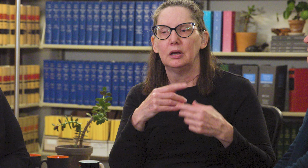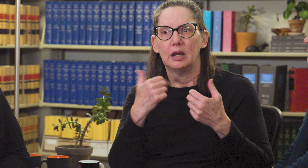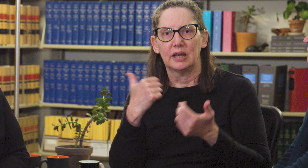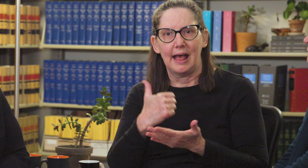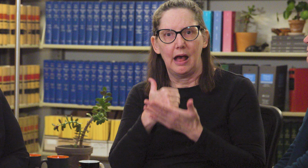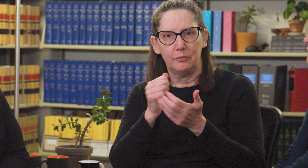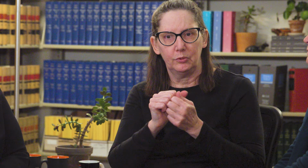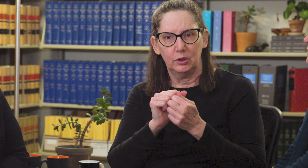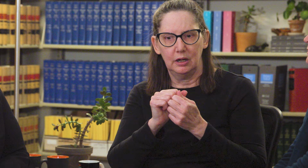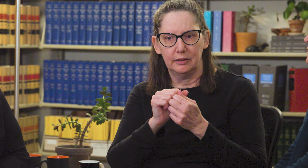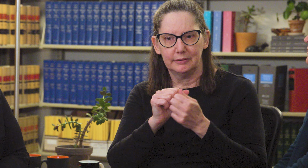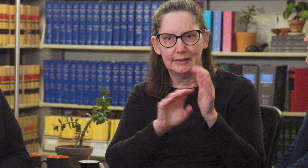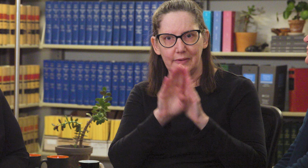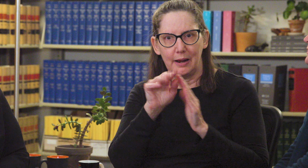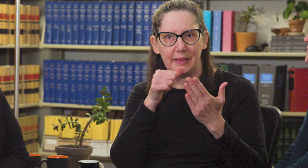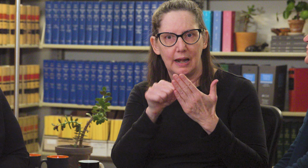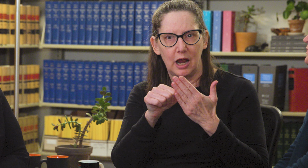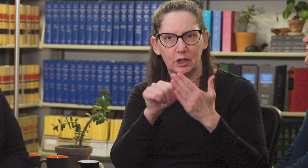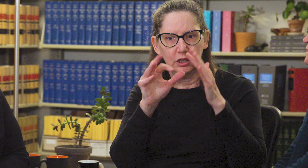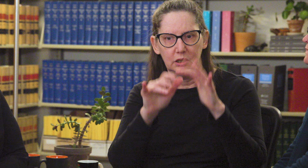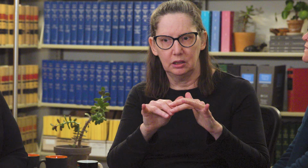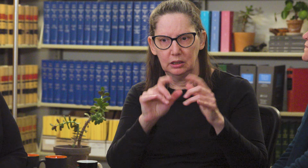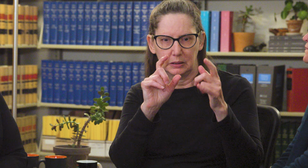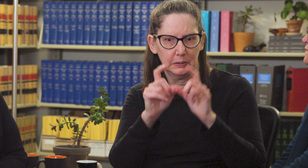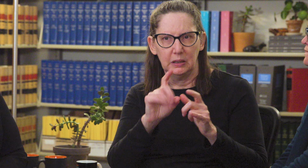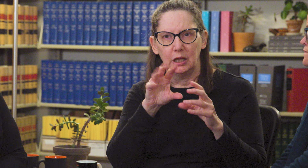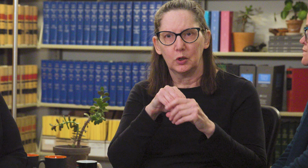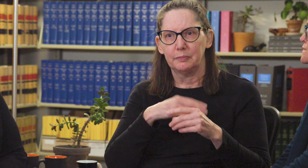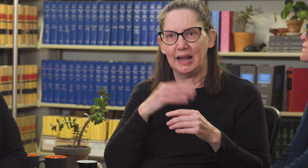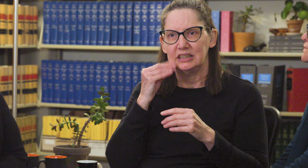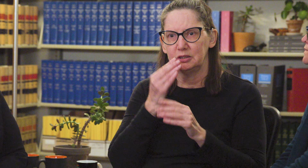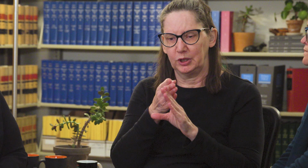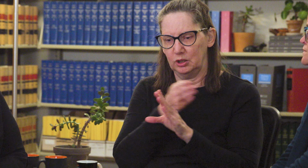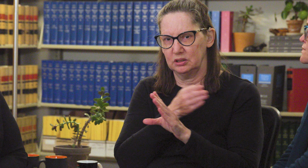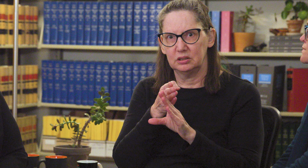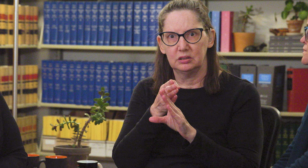She helped me draft a letter and mail it to the Department of Justice (DOJ).